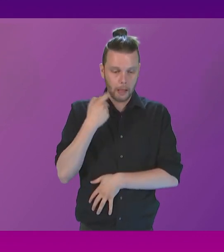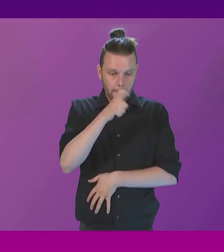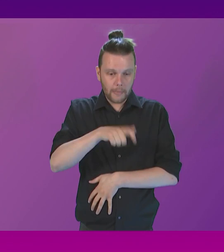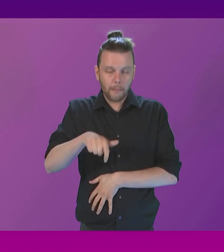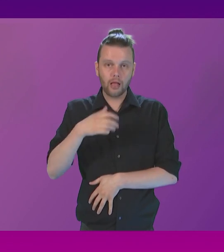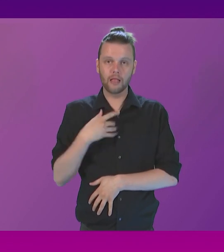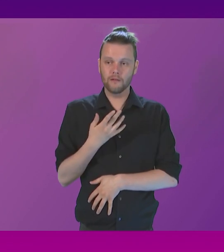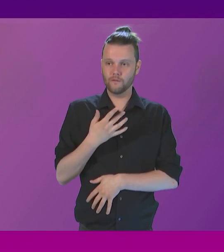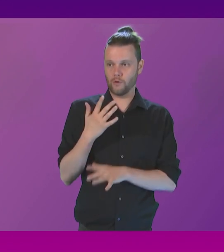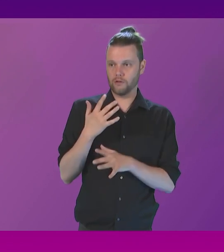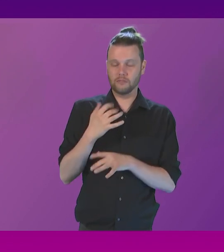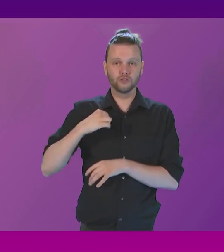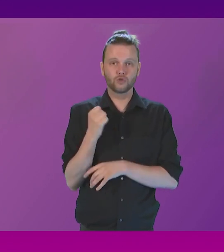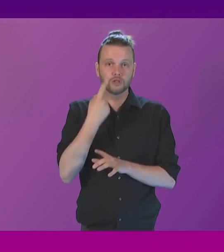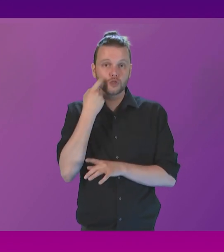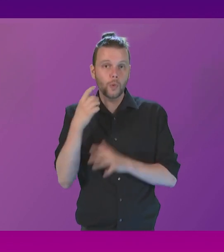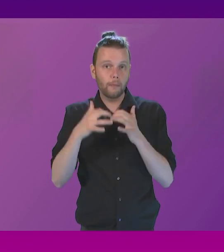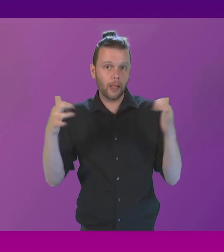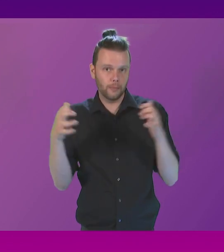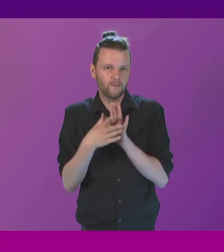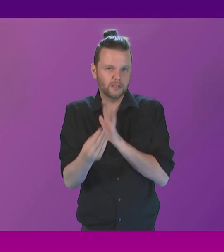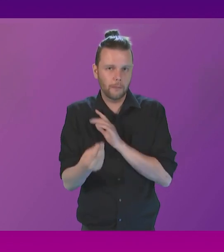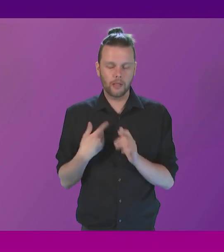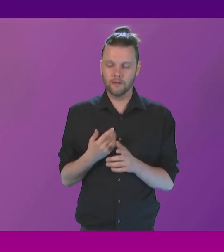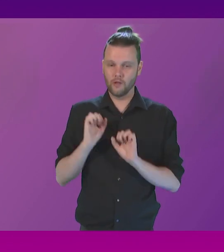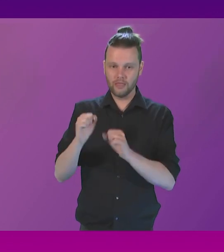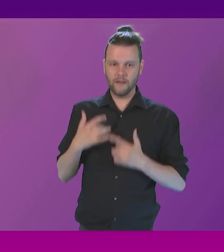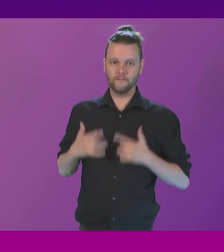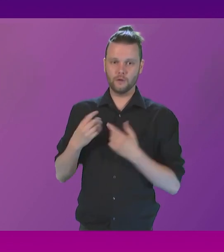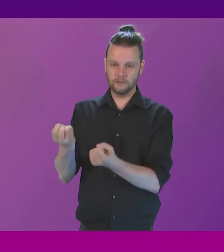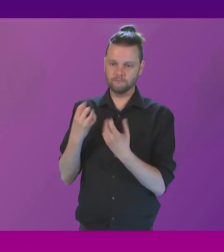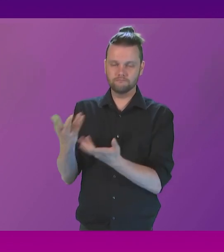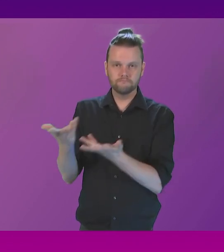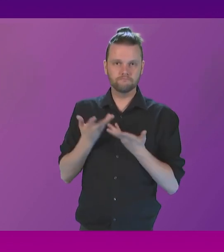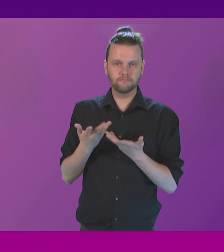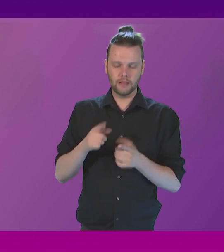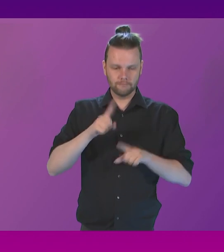the Scottish Youth Parliament as well as many others, to gather their views. As I have said,